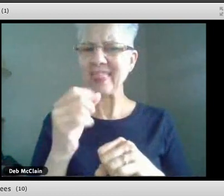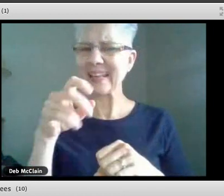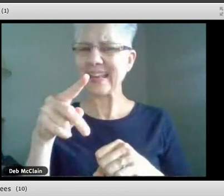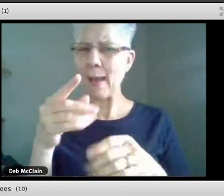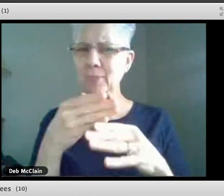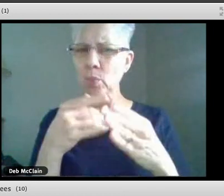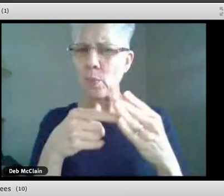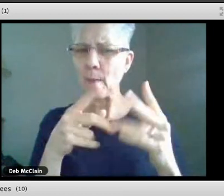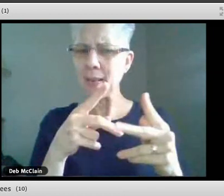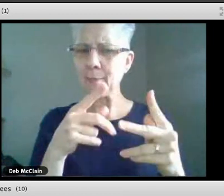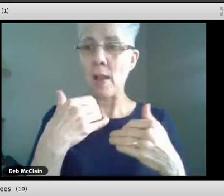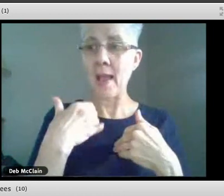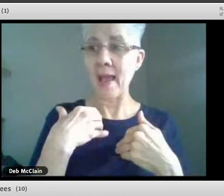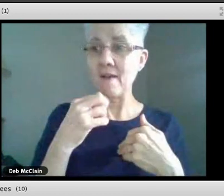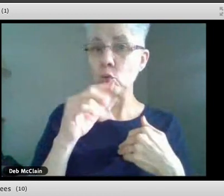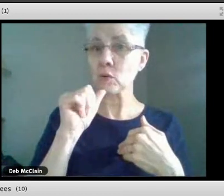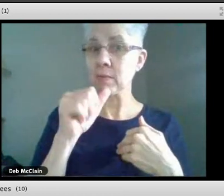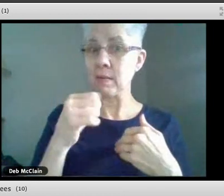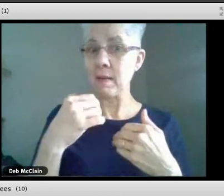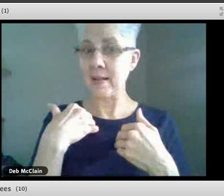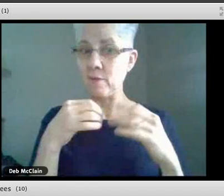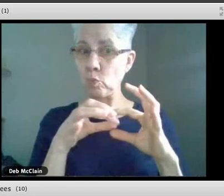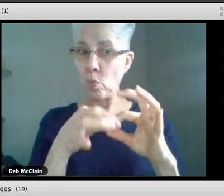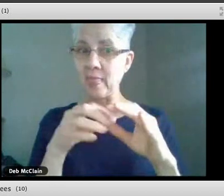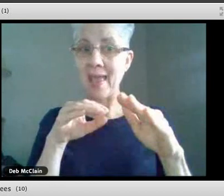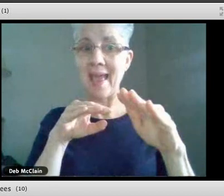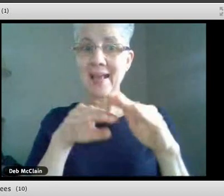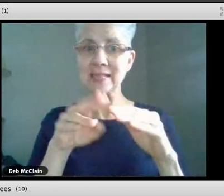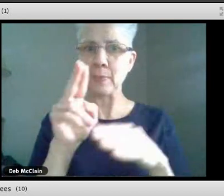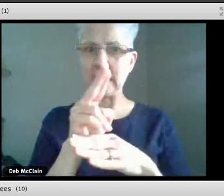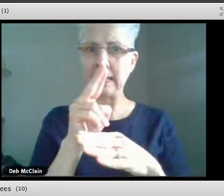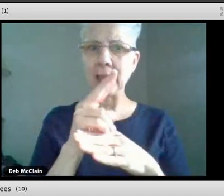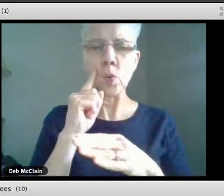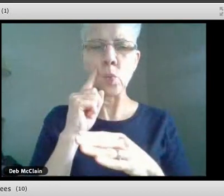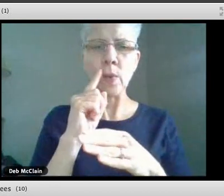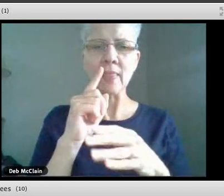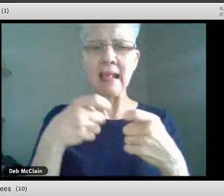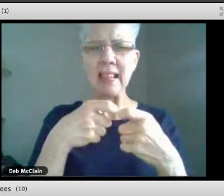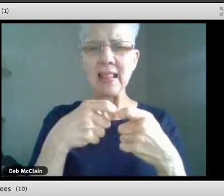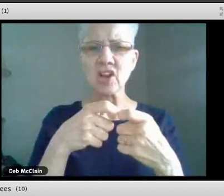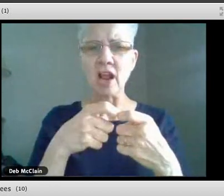and people don't have in terms of the accessibility to electronic resources, to the library.